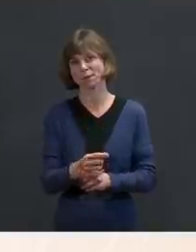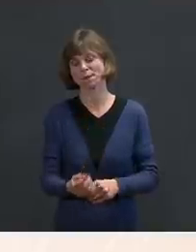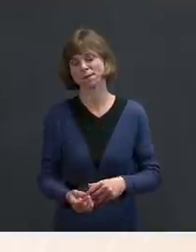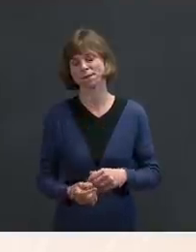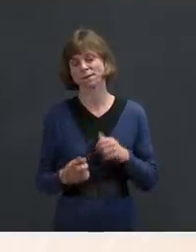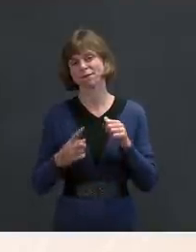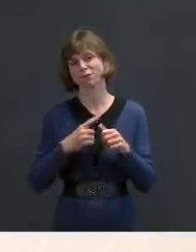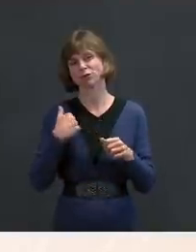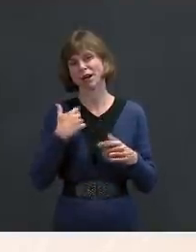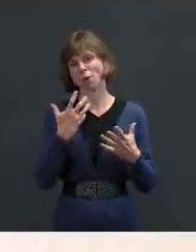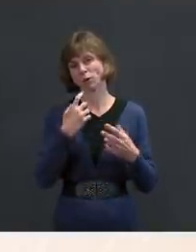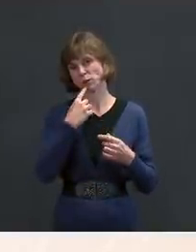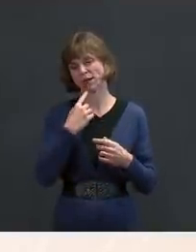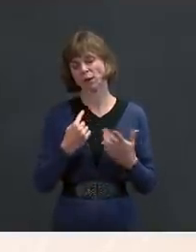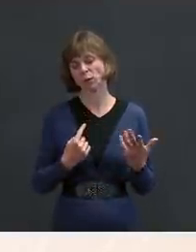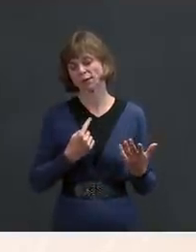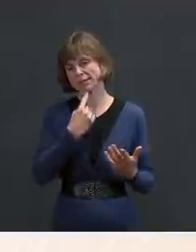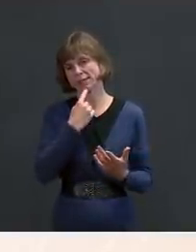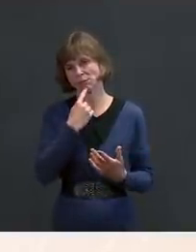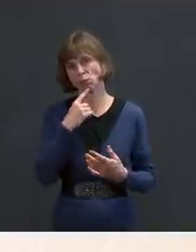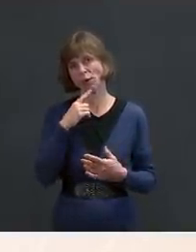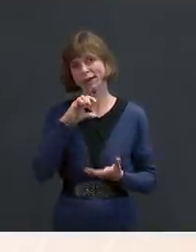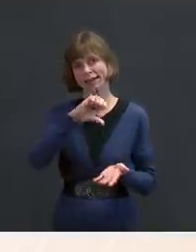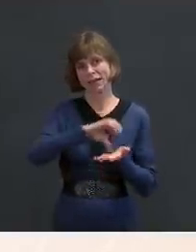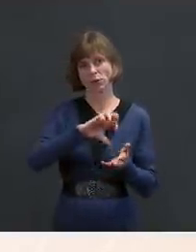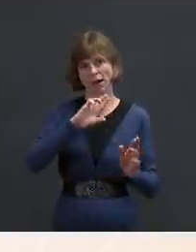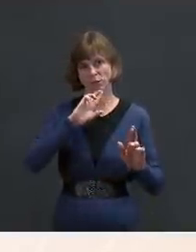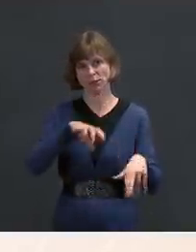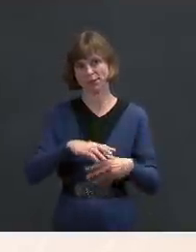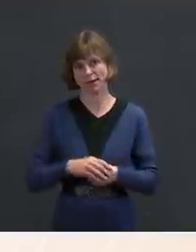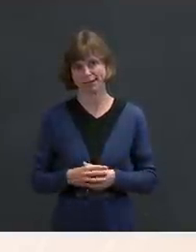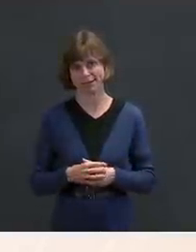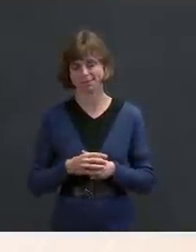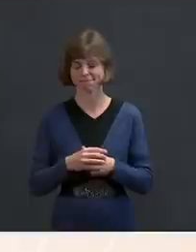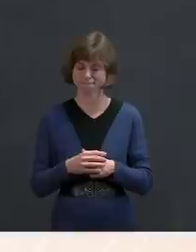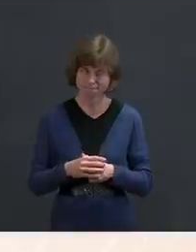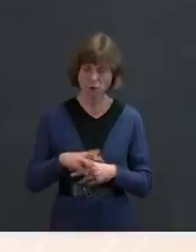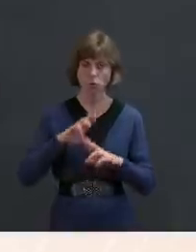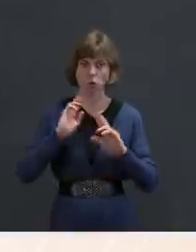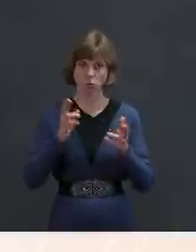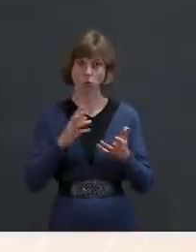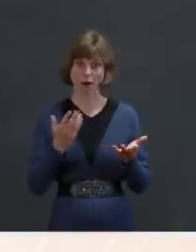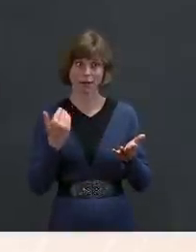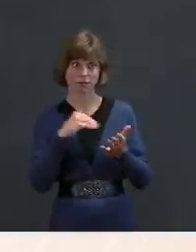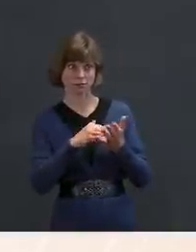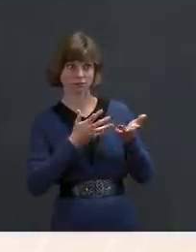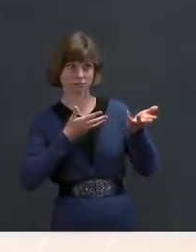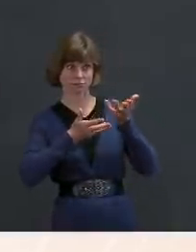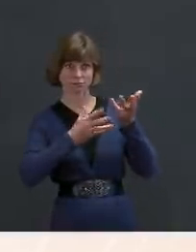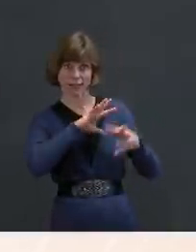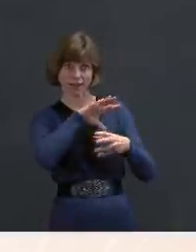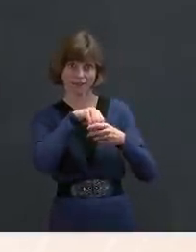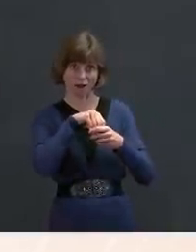we're disappointed in Iran's response. We remain ready to re-engage in meaningful diplomacy to achieve a mutual return